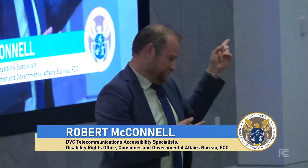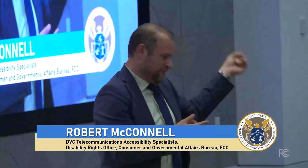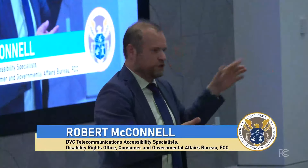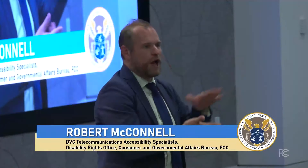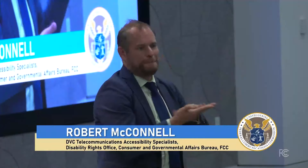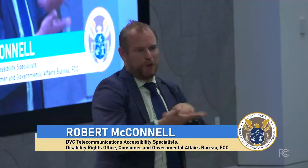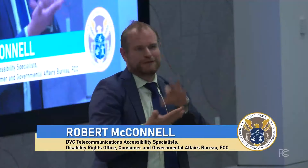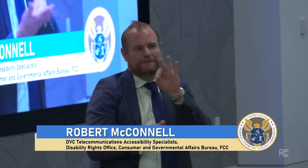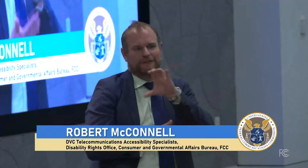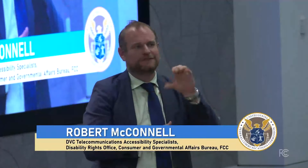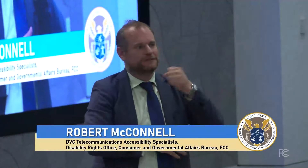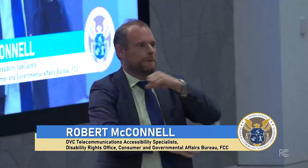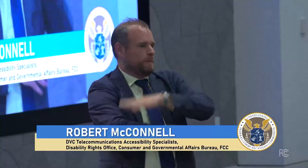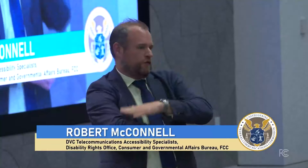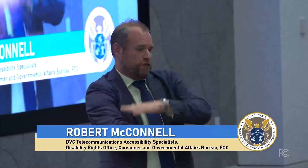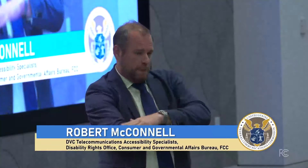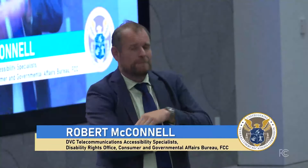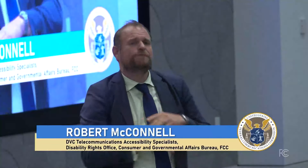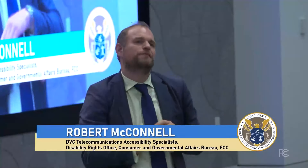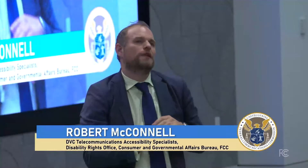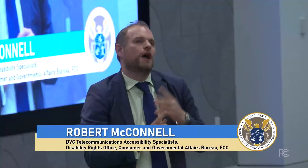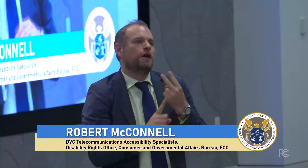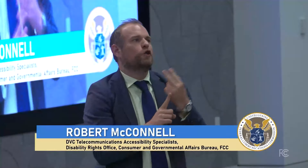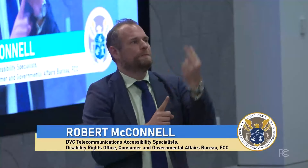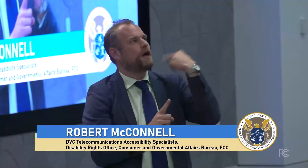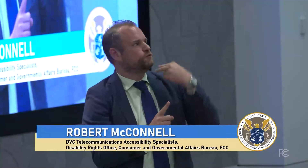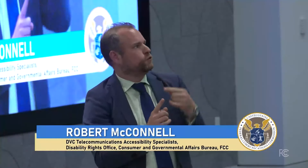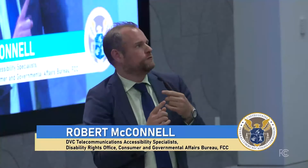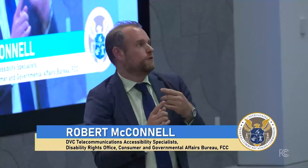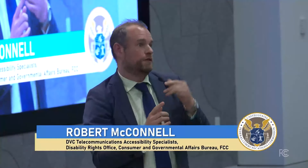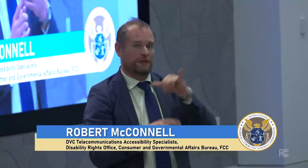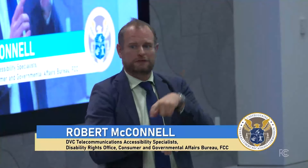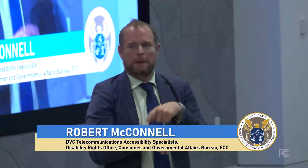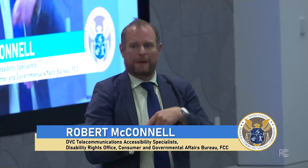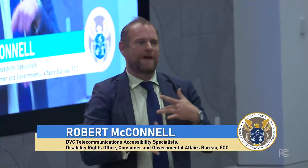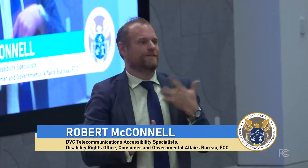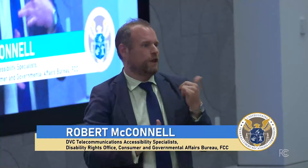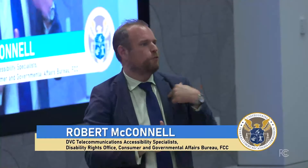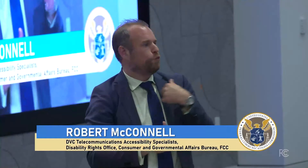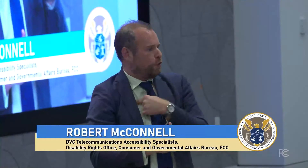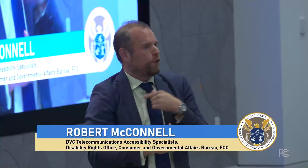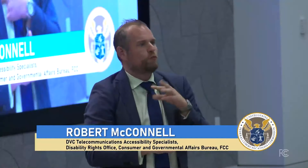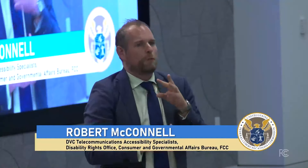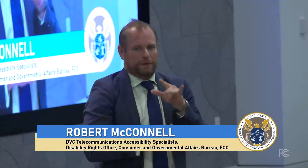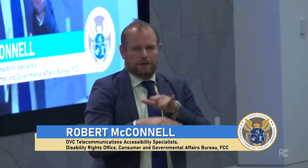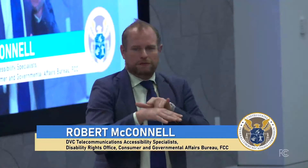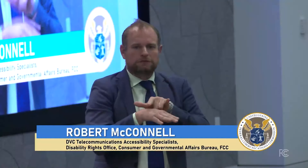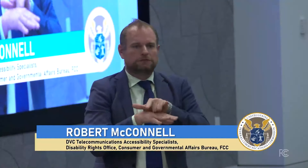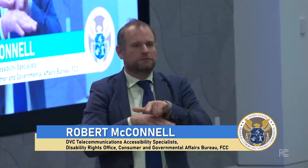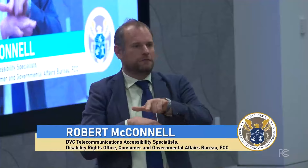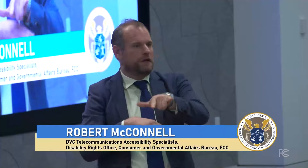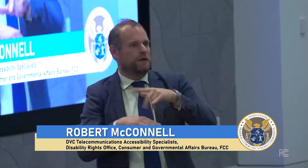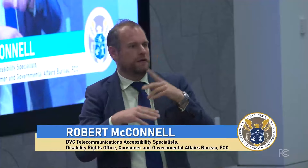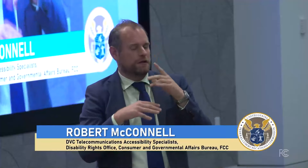AND I'M LOOKING BACK TO 10 YEARS AGO. WHEN WE HAD THE ENGINEERS FROM NIDRR ACTUALLY PRESENT